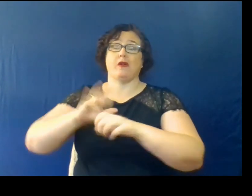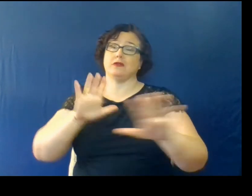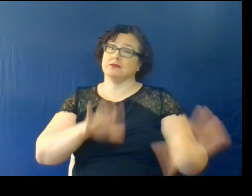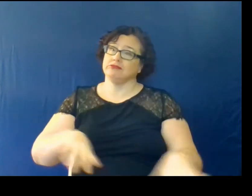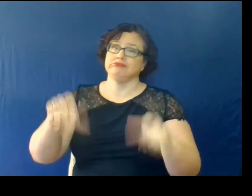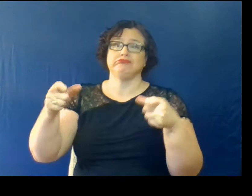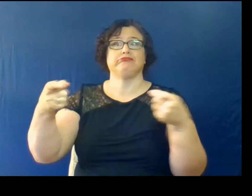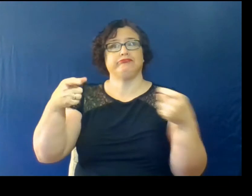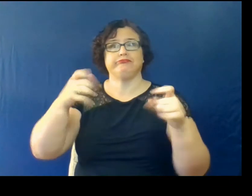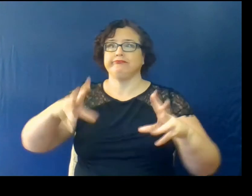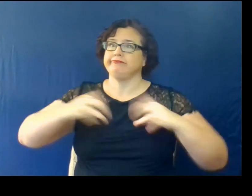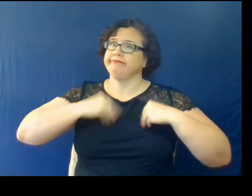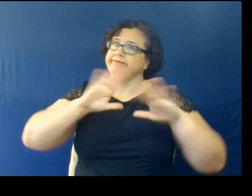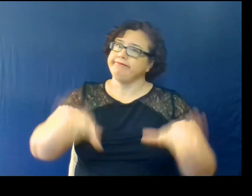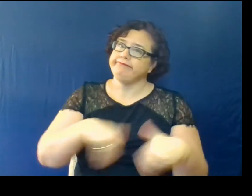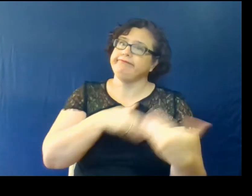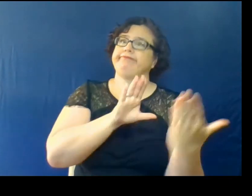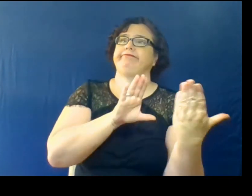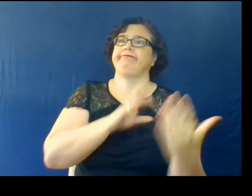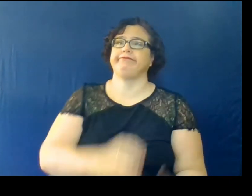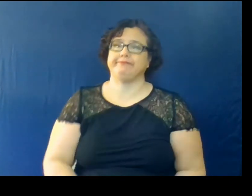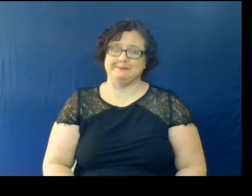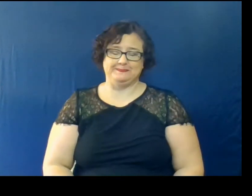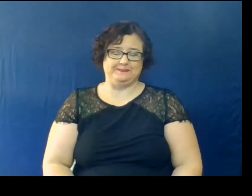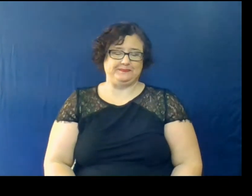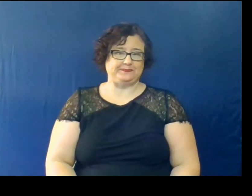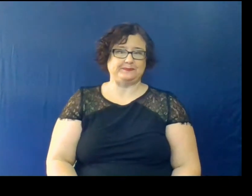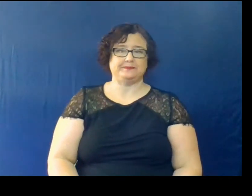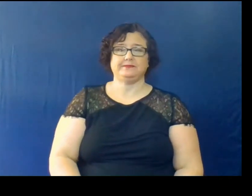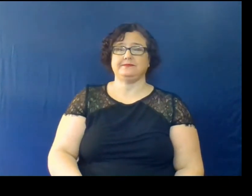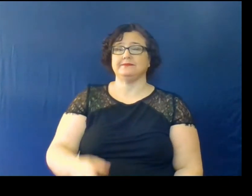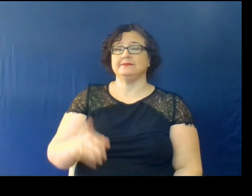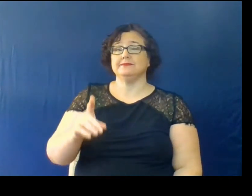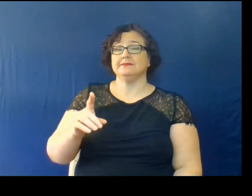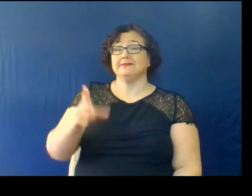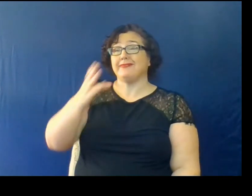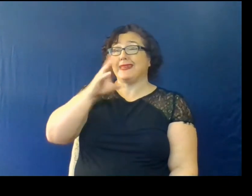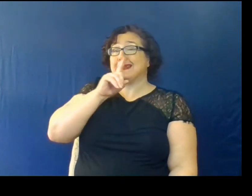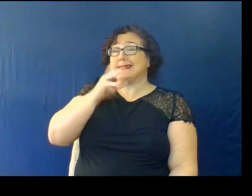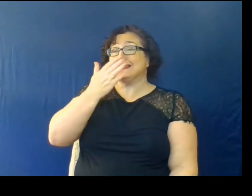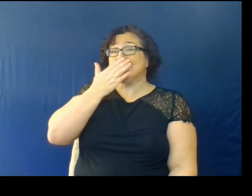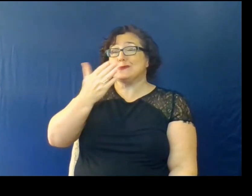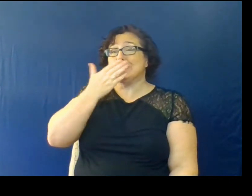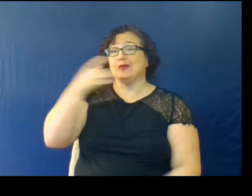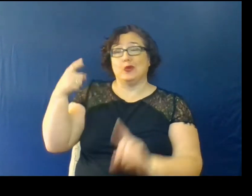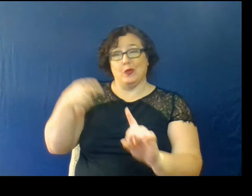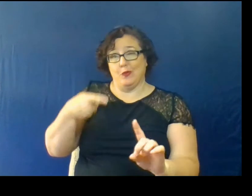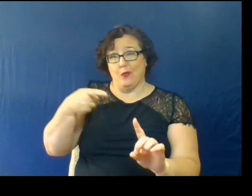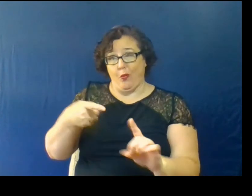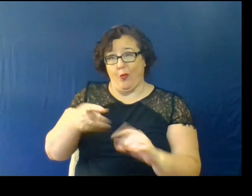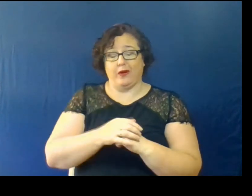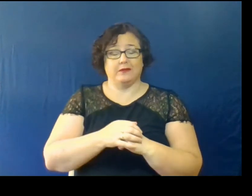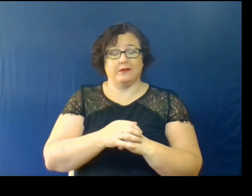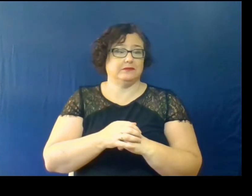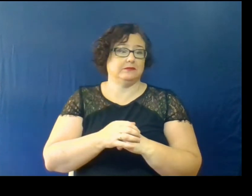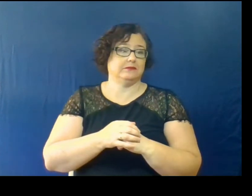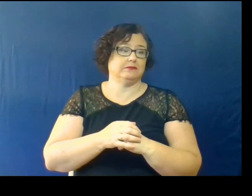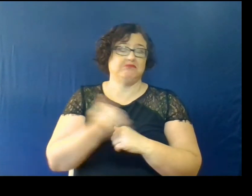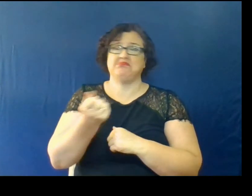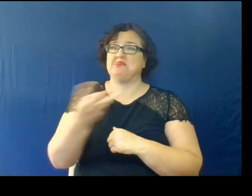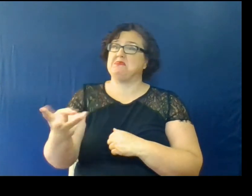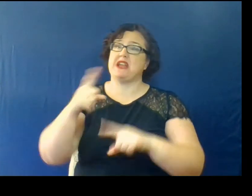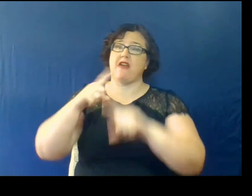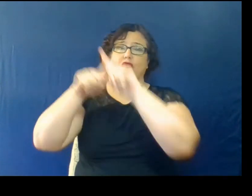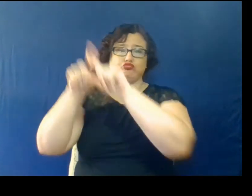office to keep up with it. I think it's a really good point there are several different avenues for